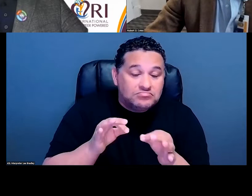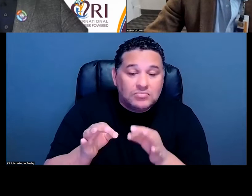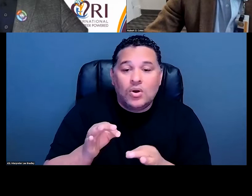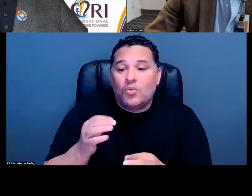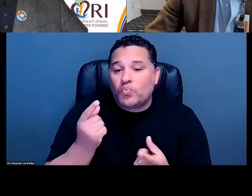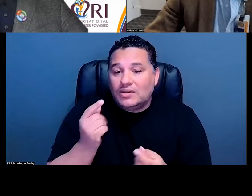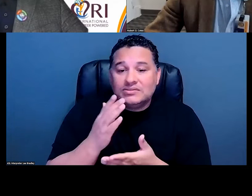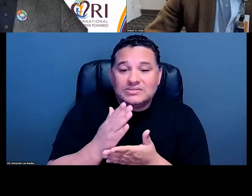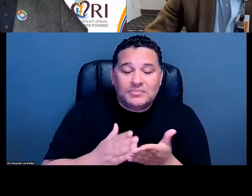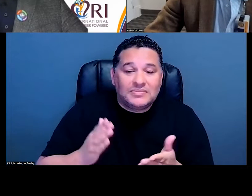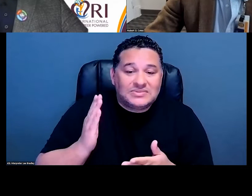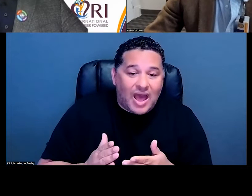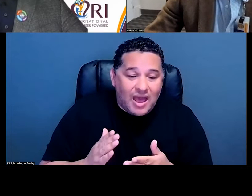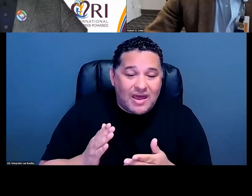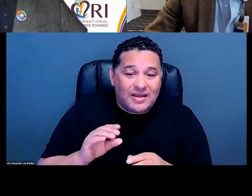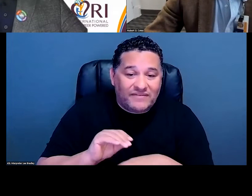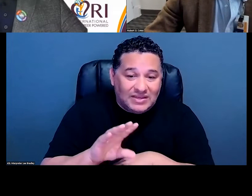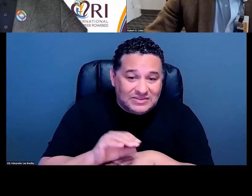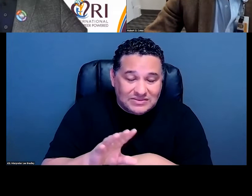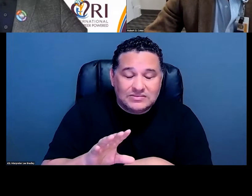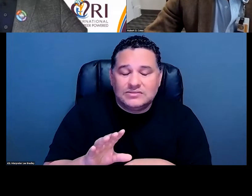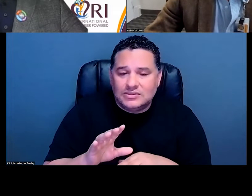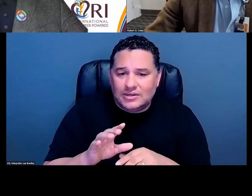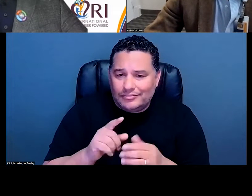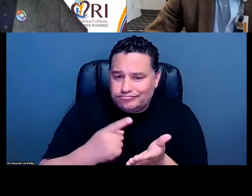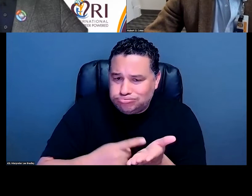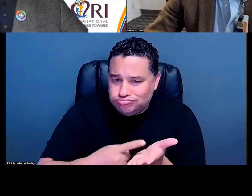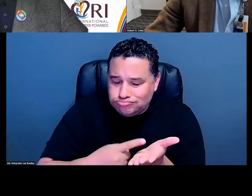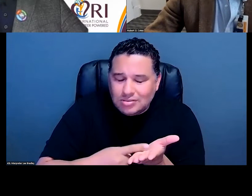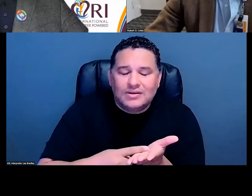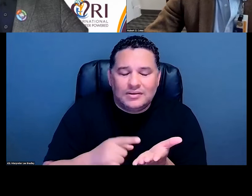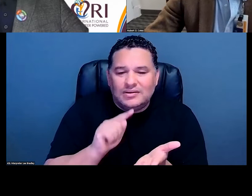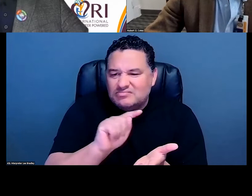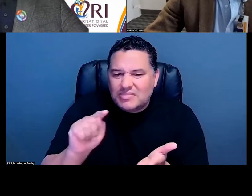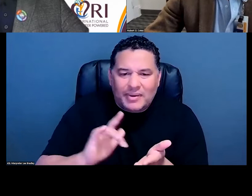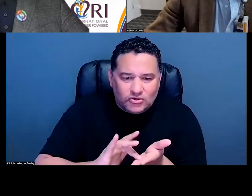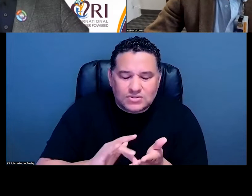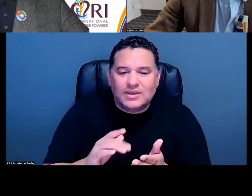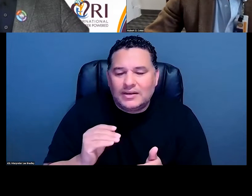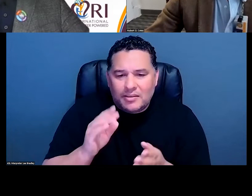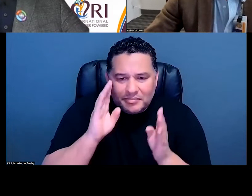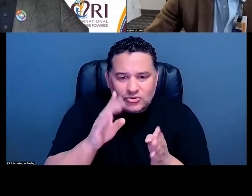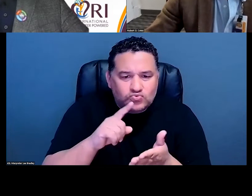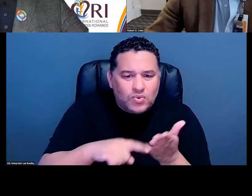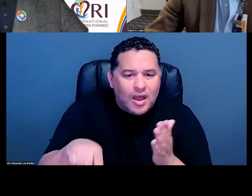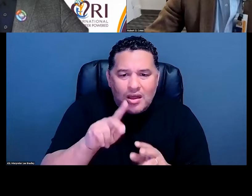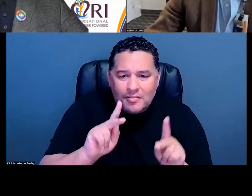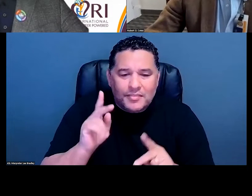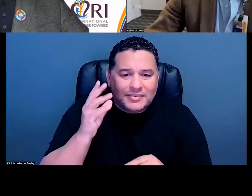FOR THEMSELVES. AND SOME OF THAT MIGHT INCLUDE, DESCRIPTION OF WHAT SOME SIDE EFFECTS MIGHT BE